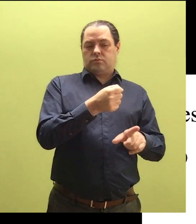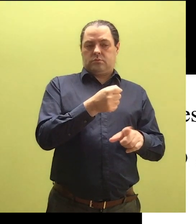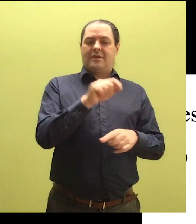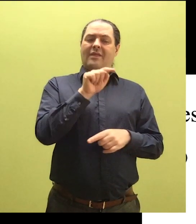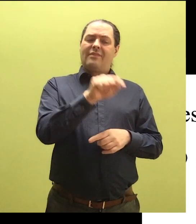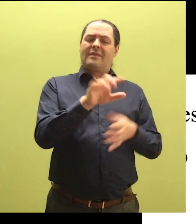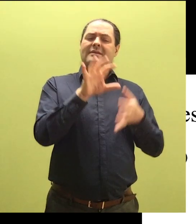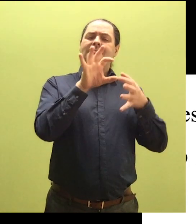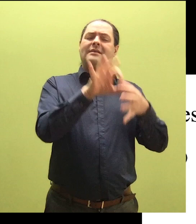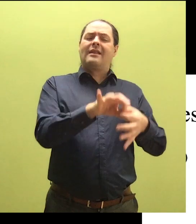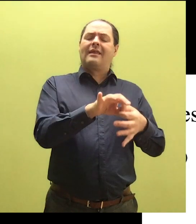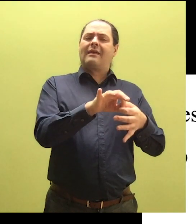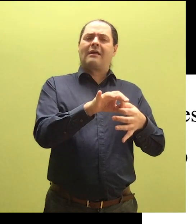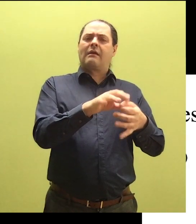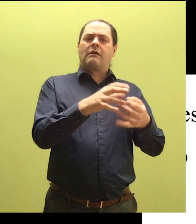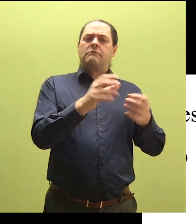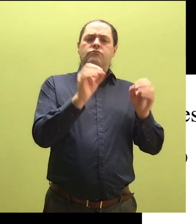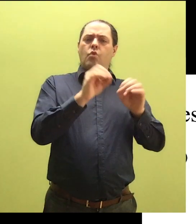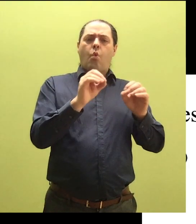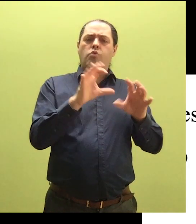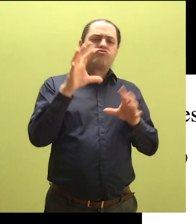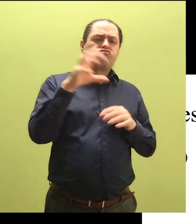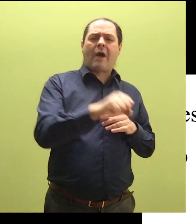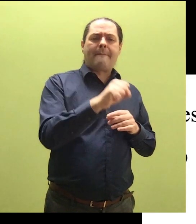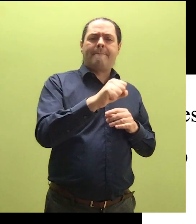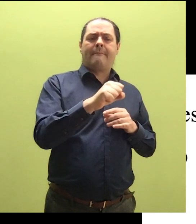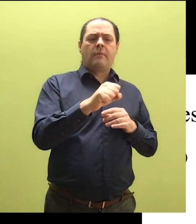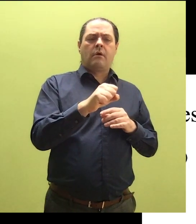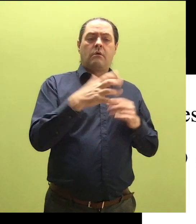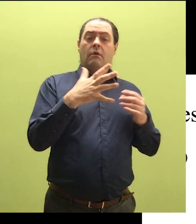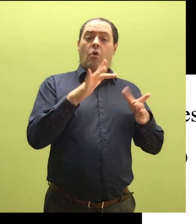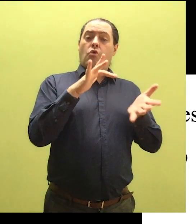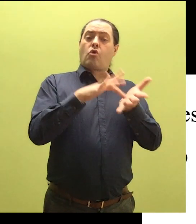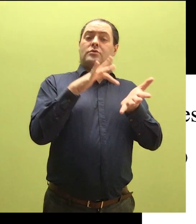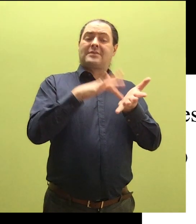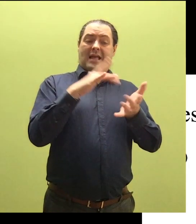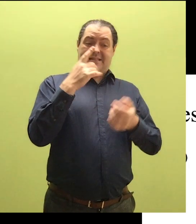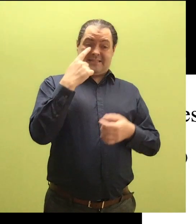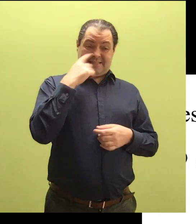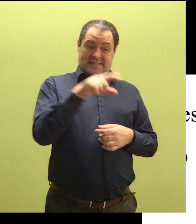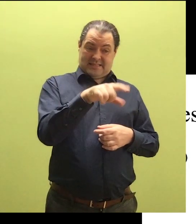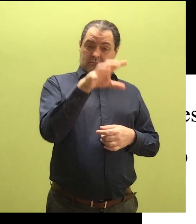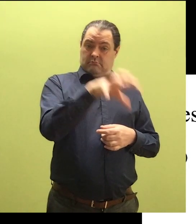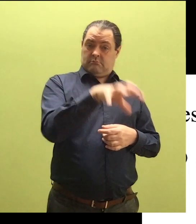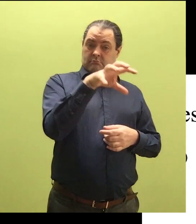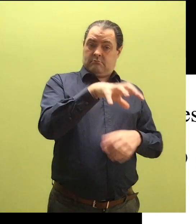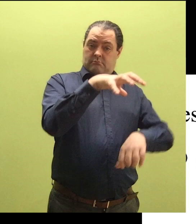in this case the causing event does not require grabbing, but it only requires contact, as can be seen from the handshape.